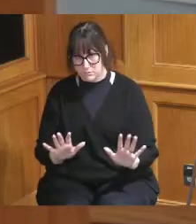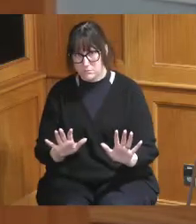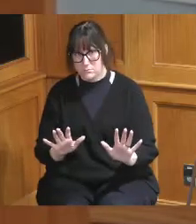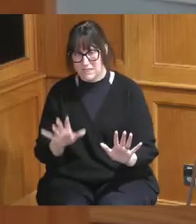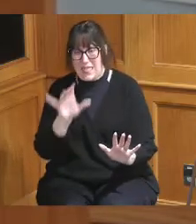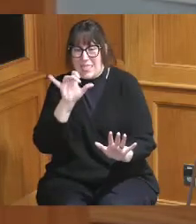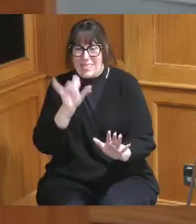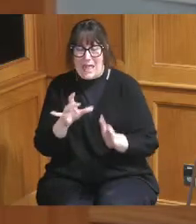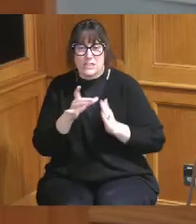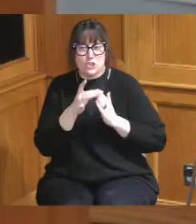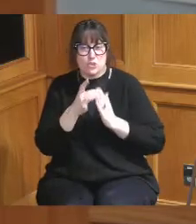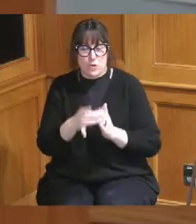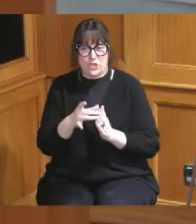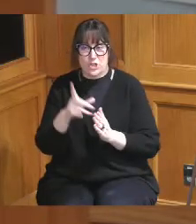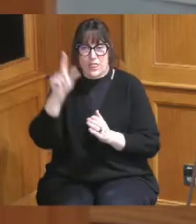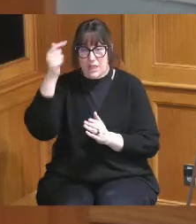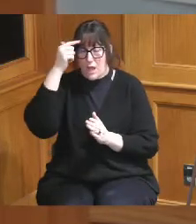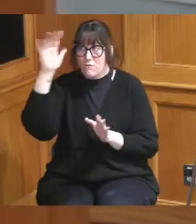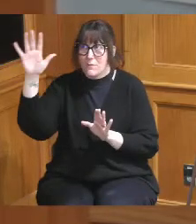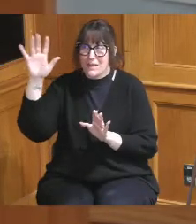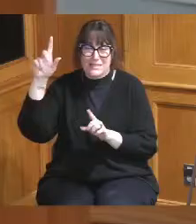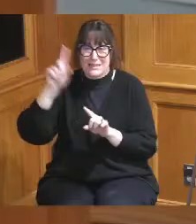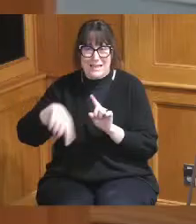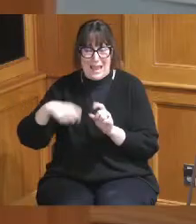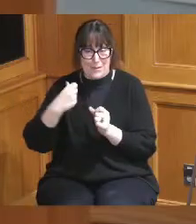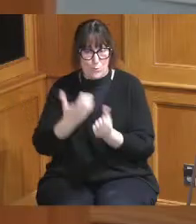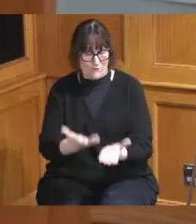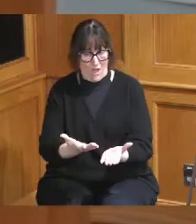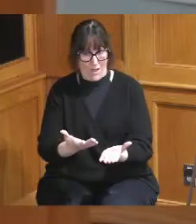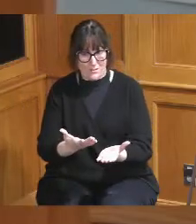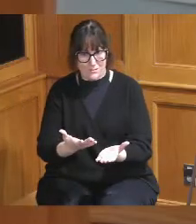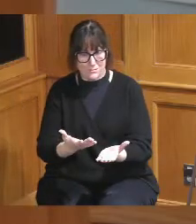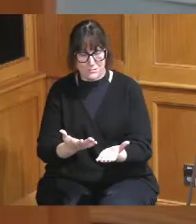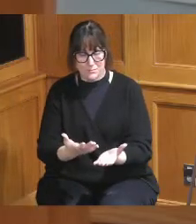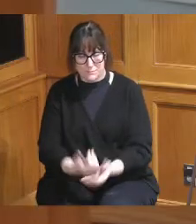that the government can give that is not about funding it's about government functions right